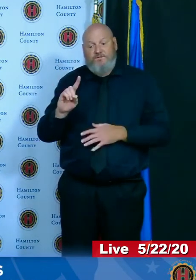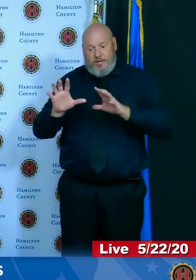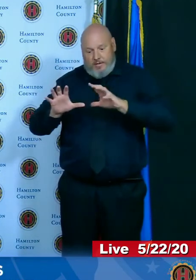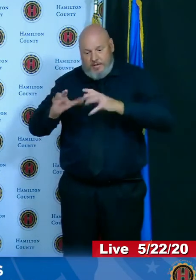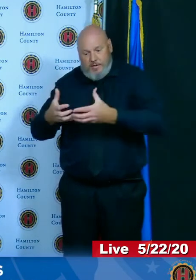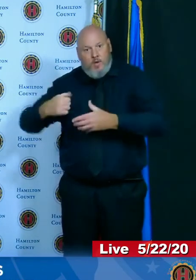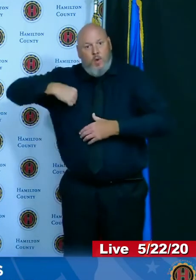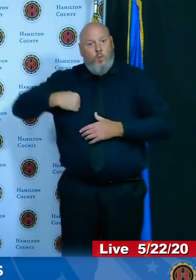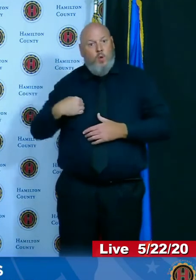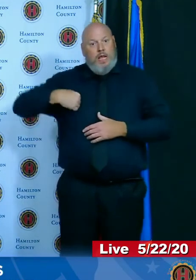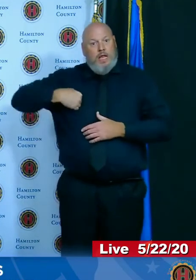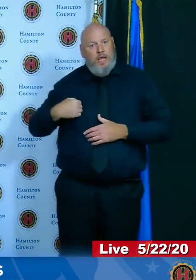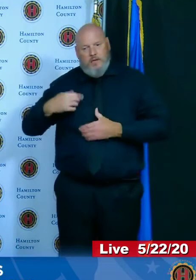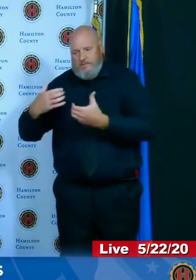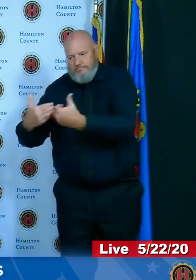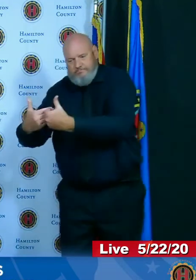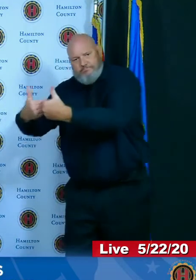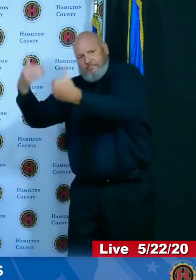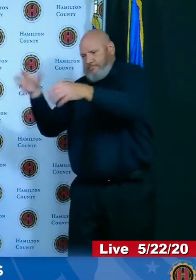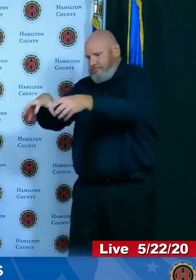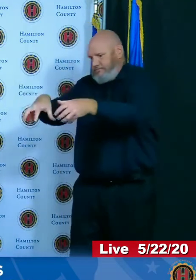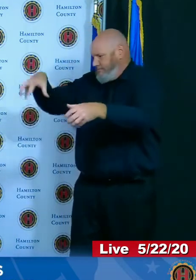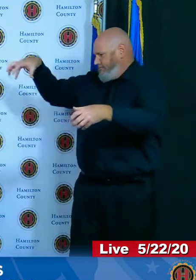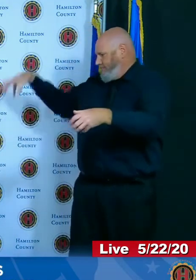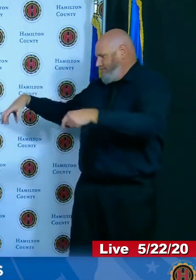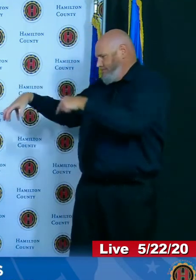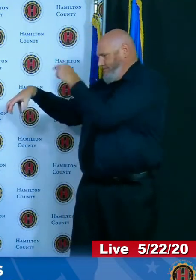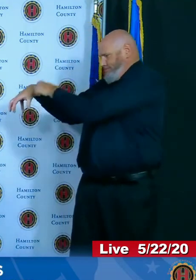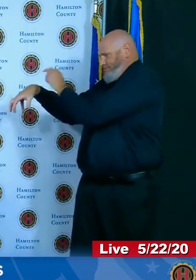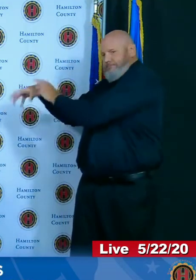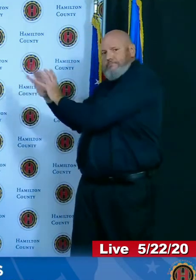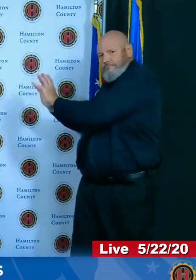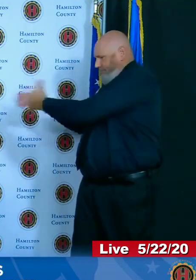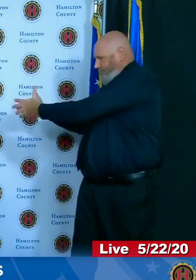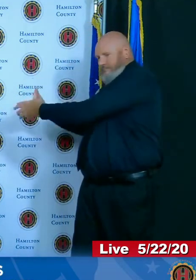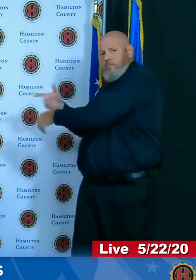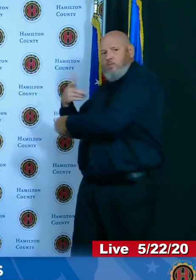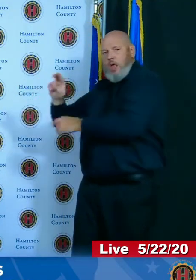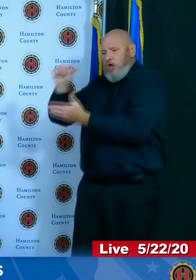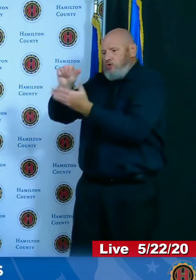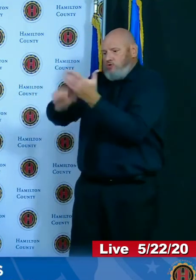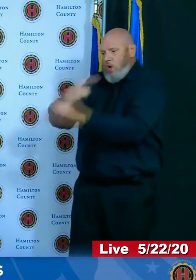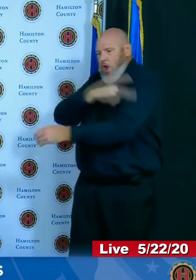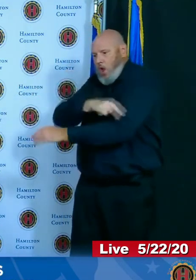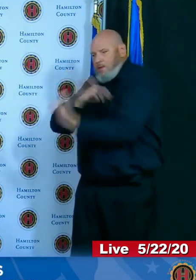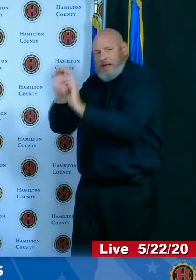can visit folks that are at the hospital or things other than Covid-19 so again